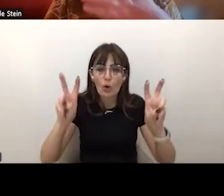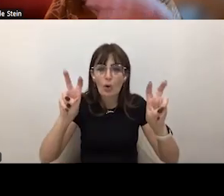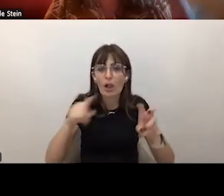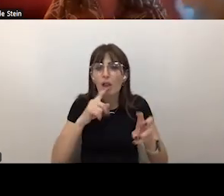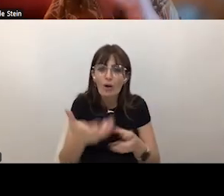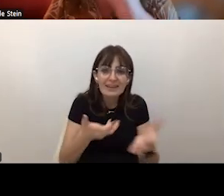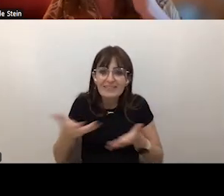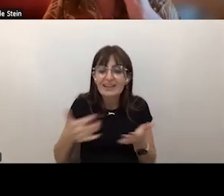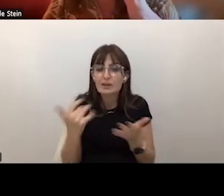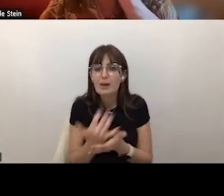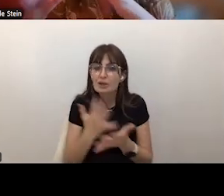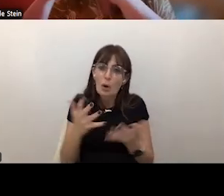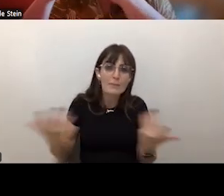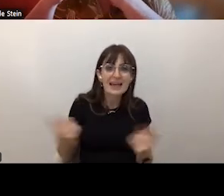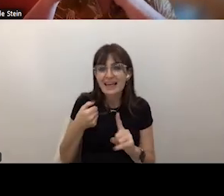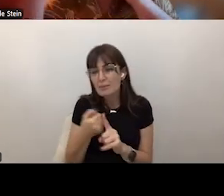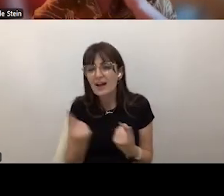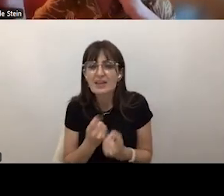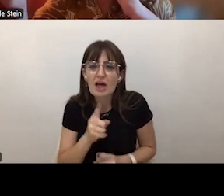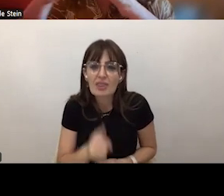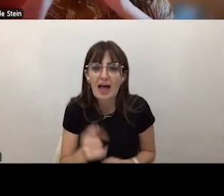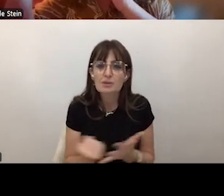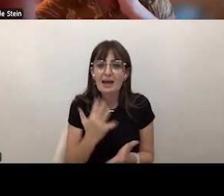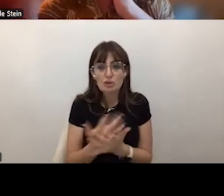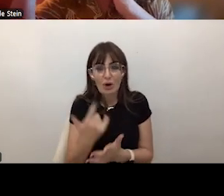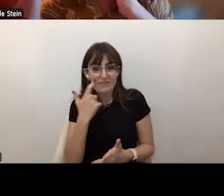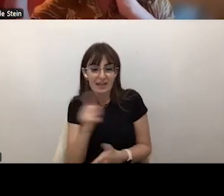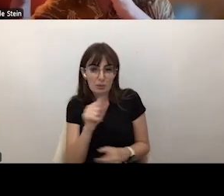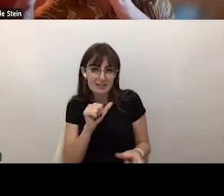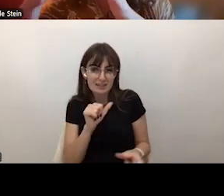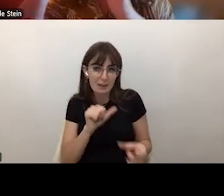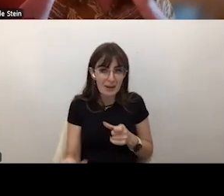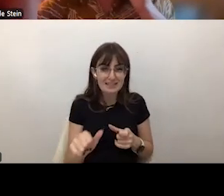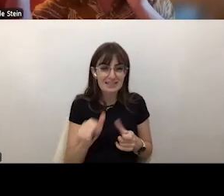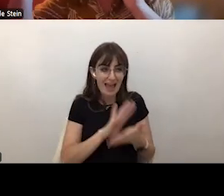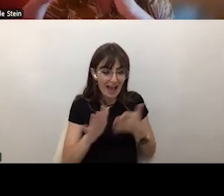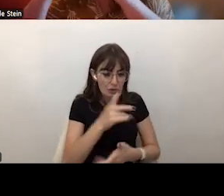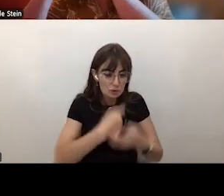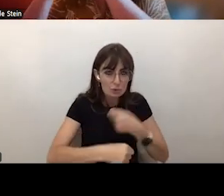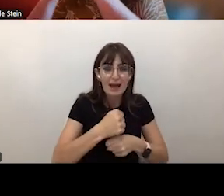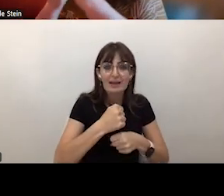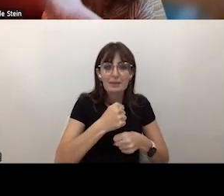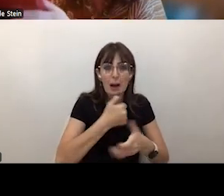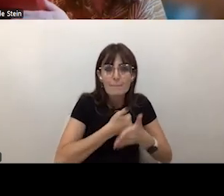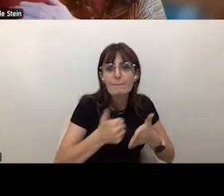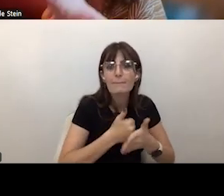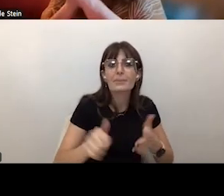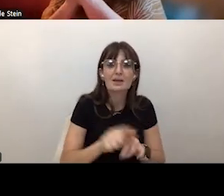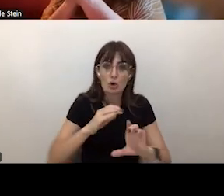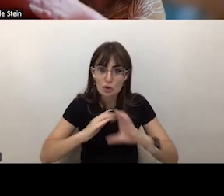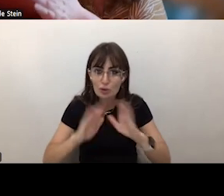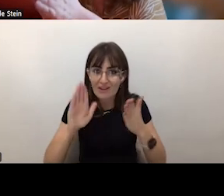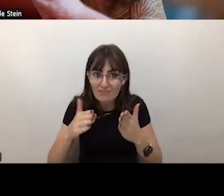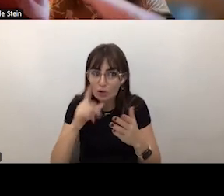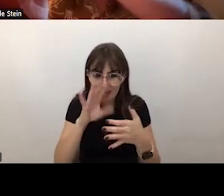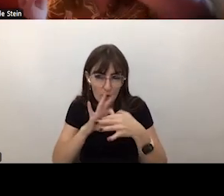So, all about finding out what is segmenting it, and then the communication focus, the connection